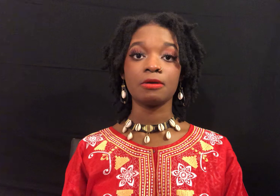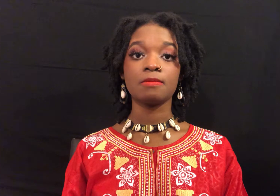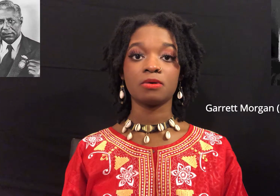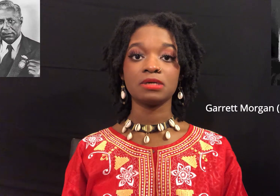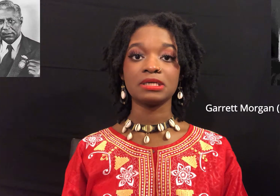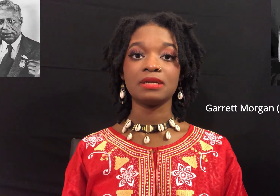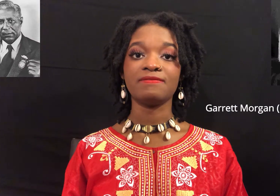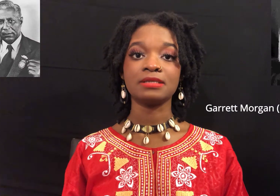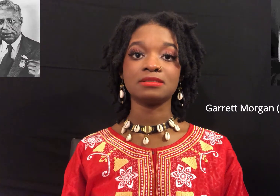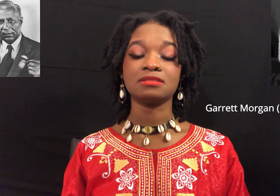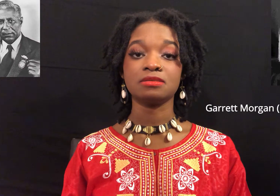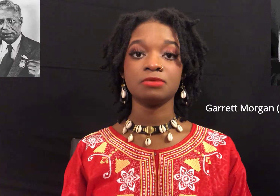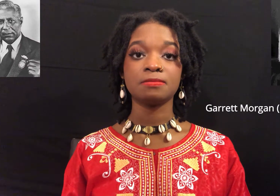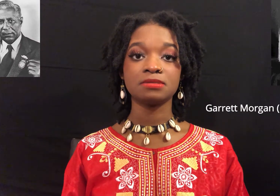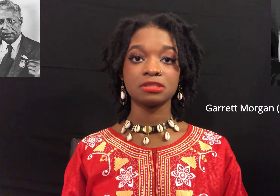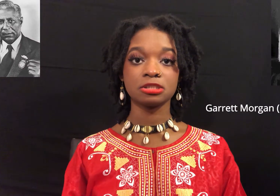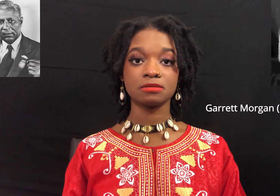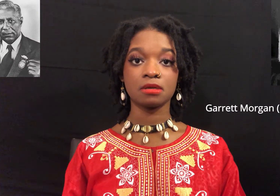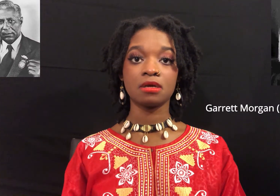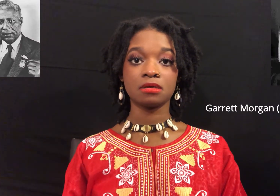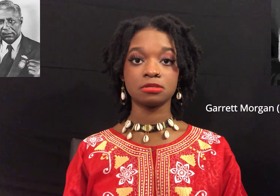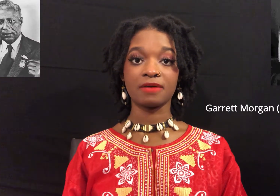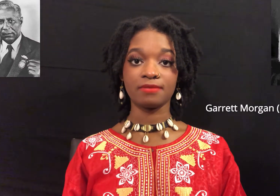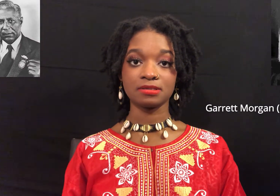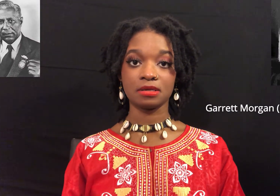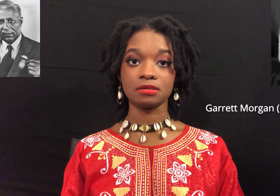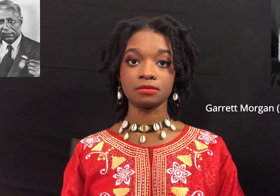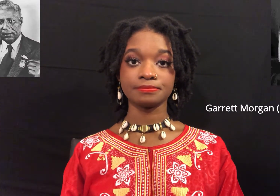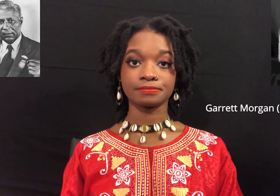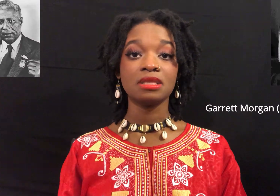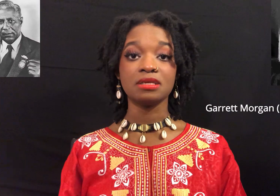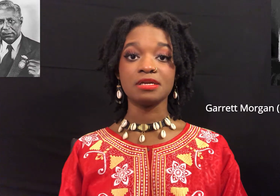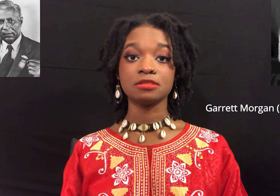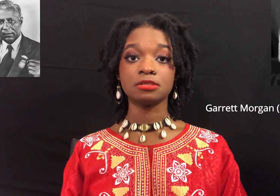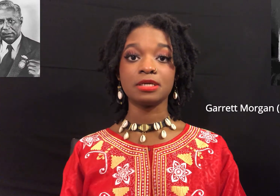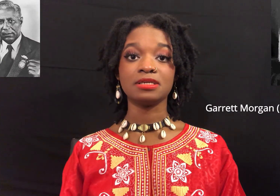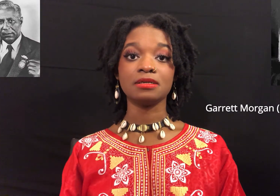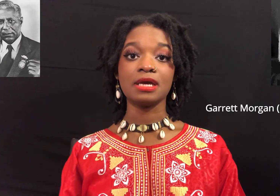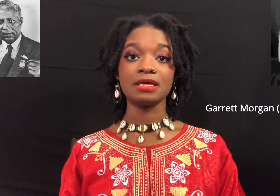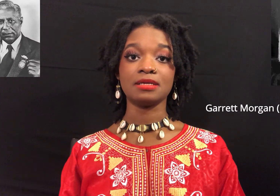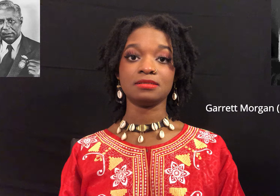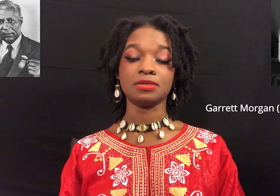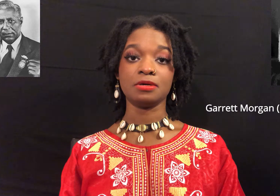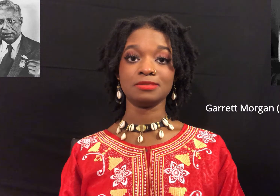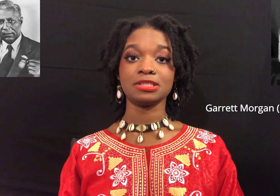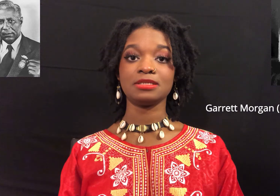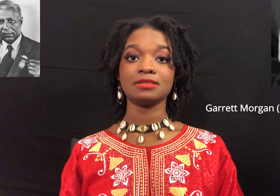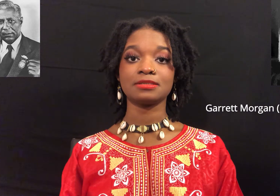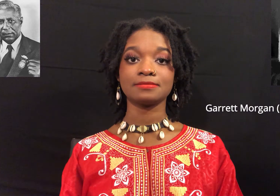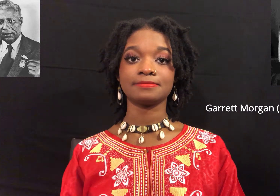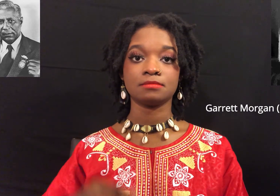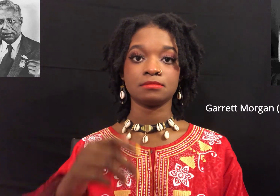Garrett Morgan developed the three-position traffic signal, the hair straightener, and sewing machines.